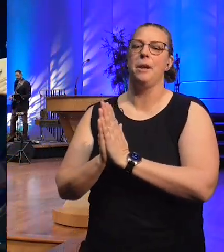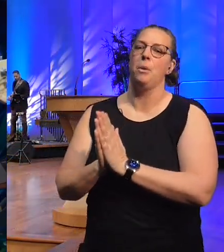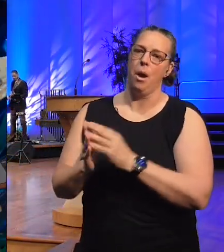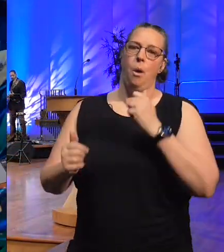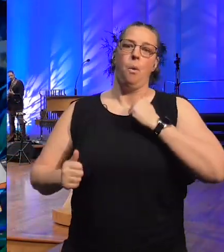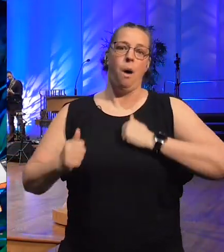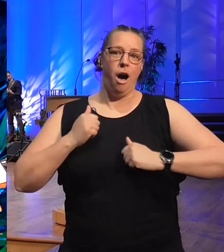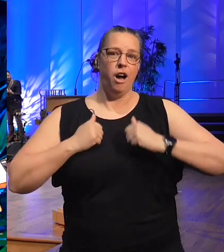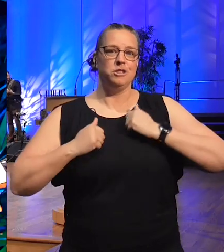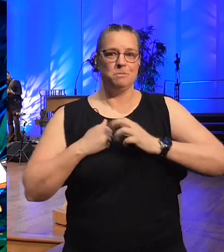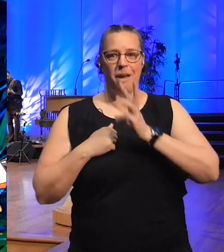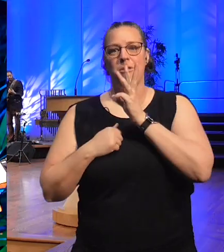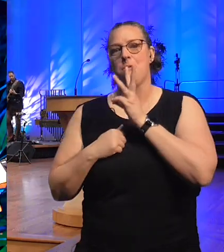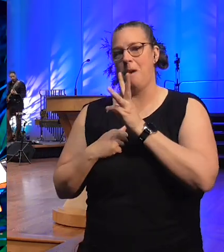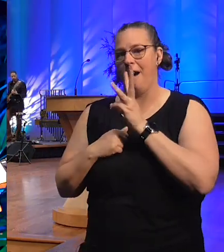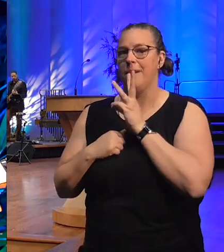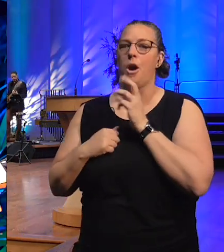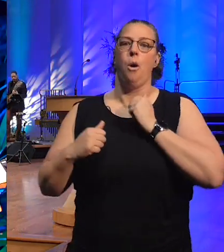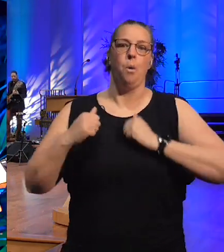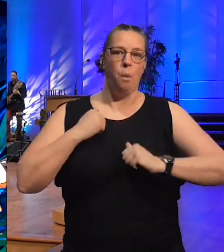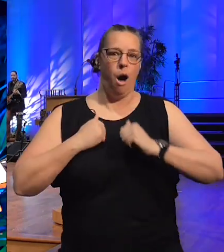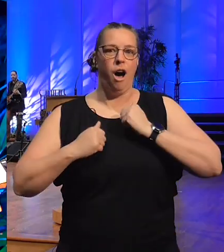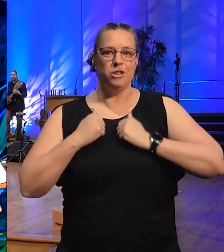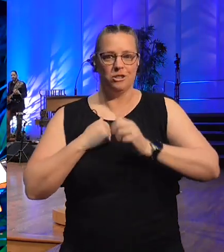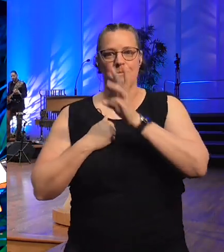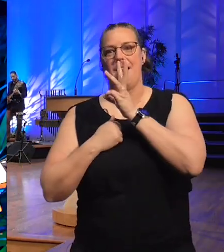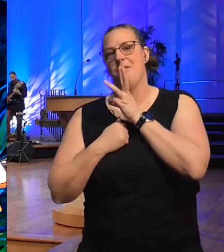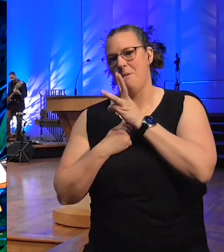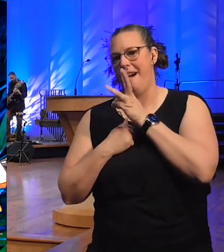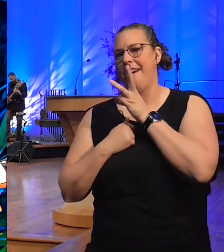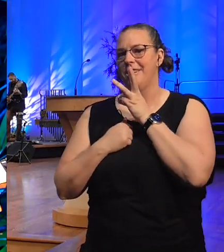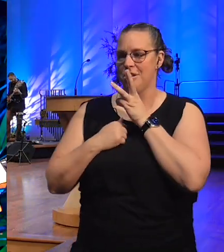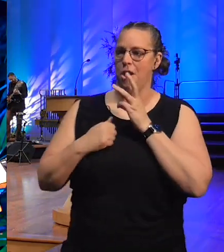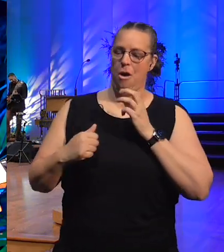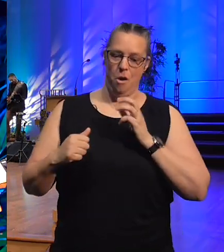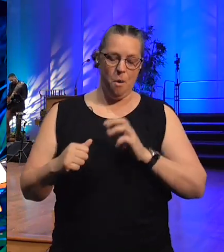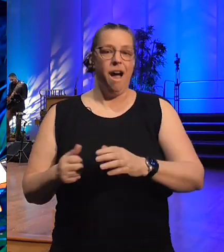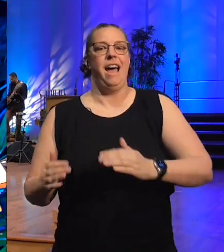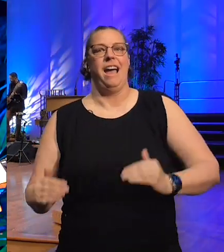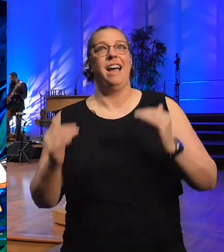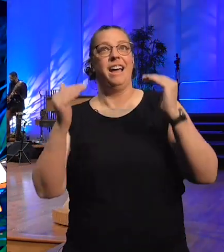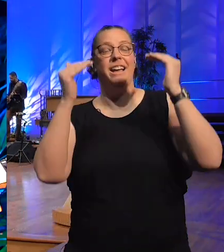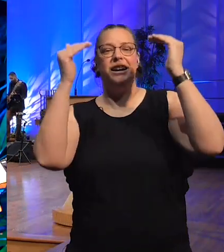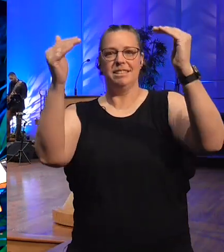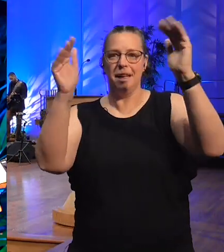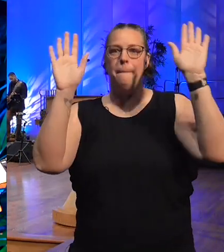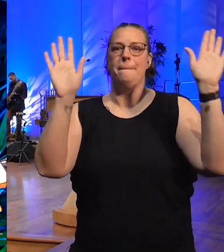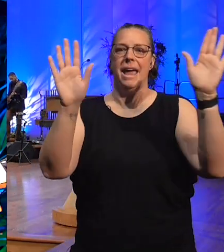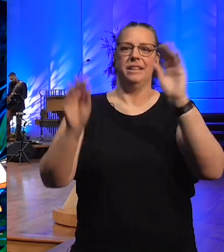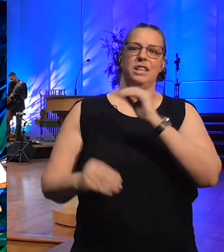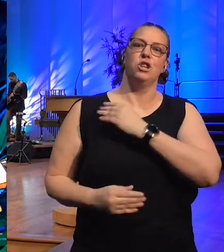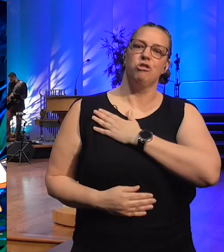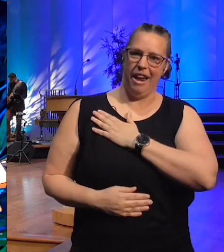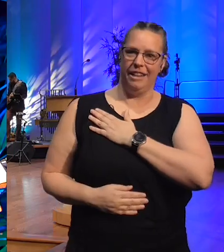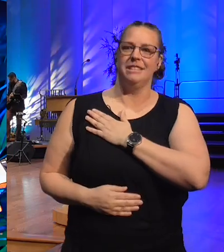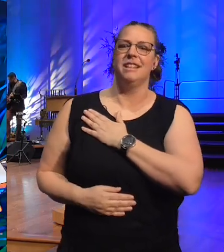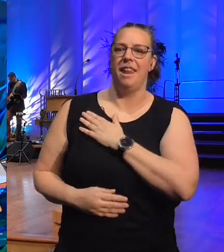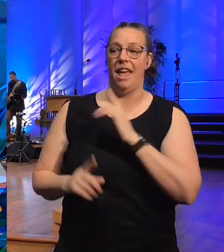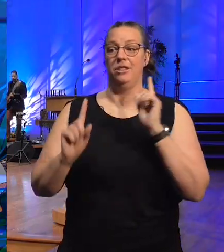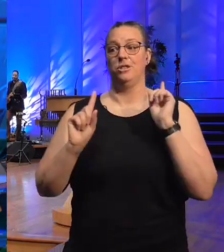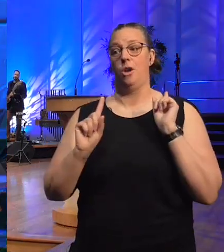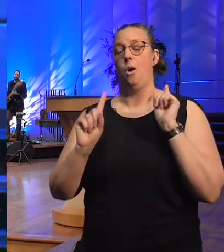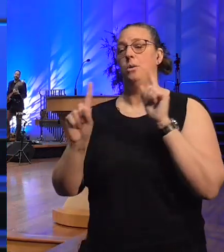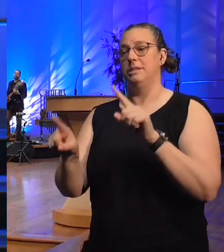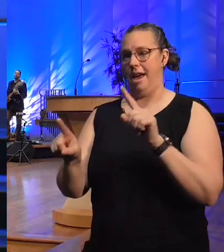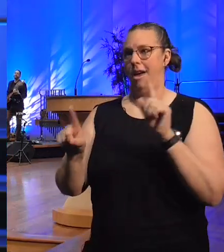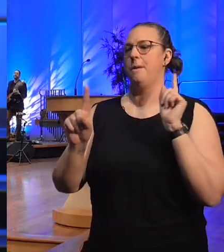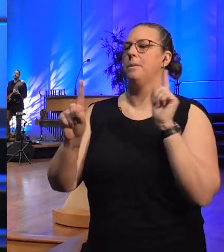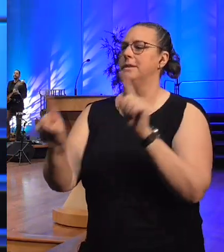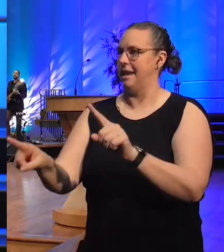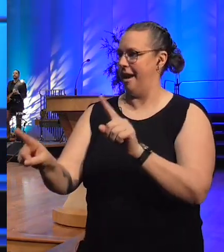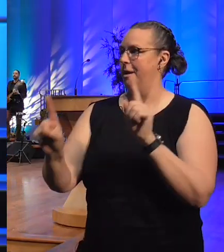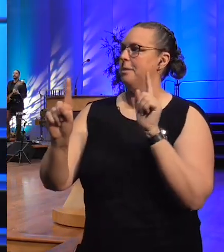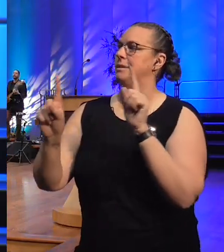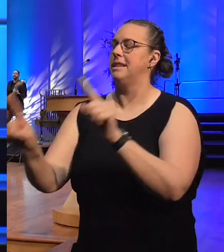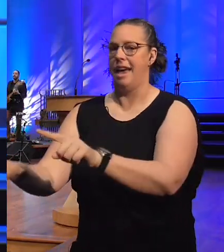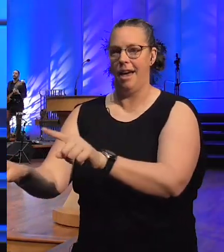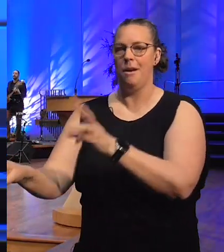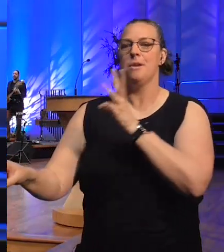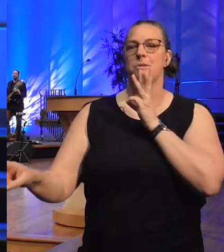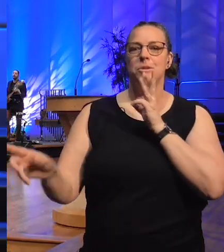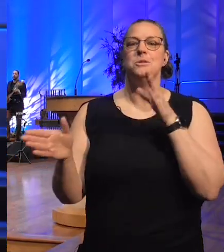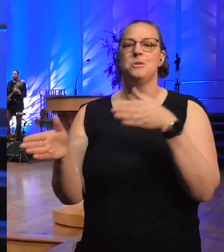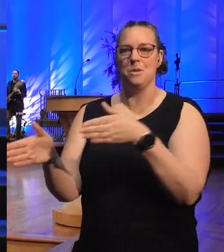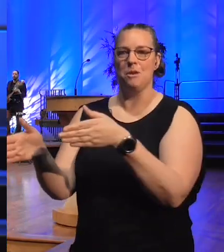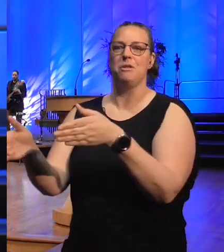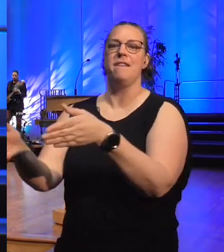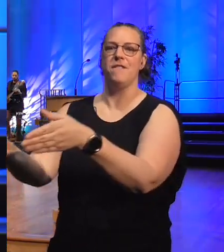P by the Fall by the and rise amazing graise let's go down down down to the